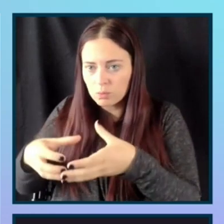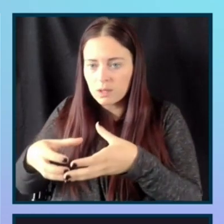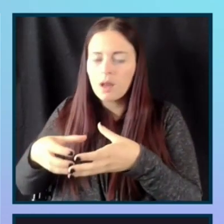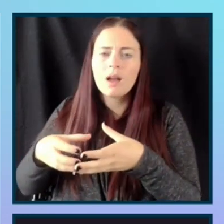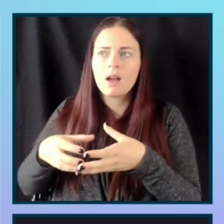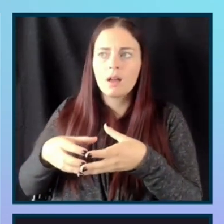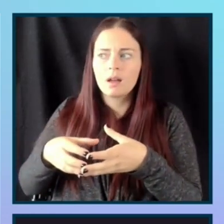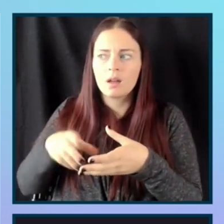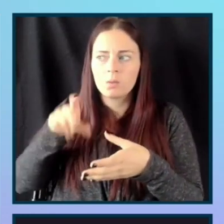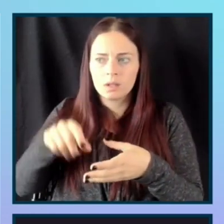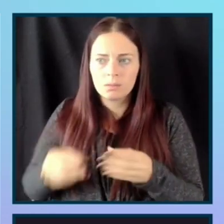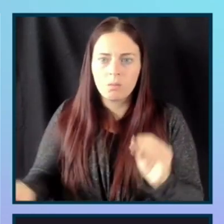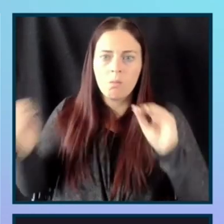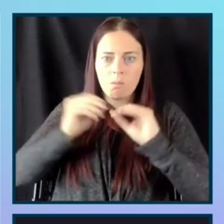Do we need to collect the data?